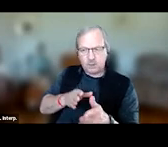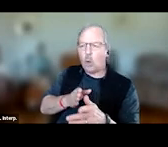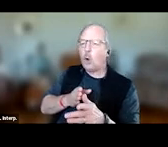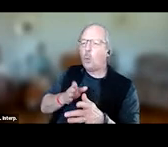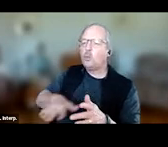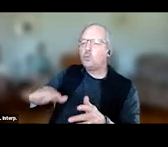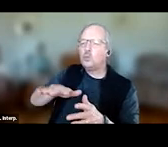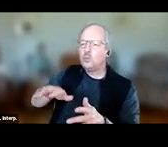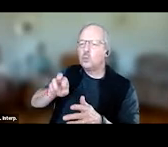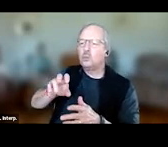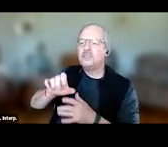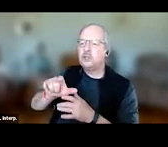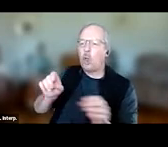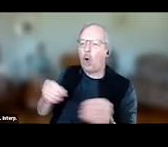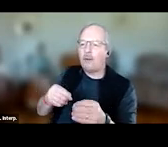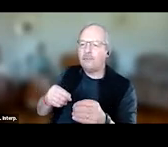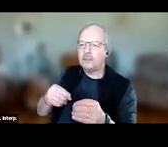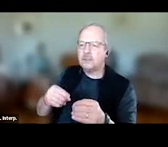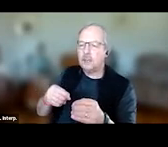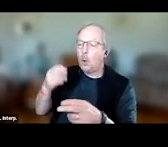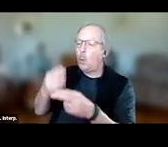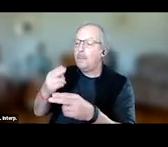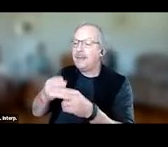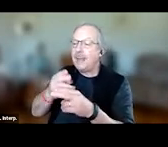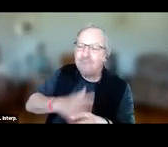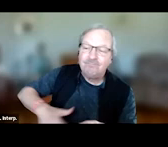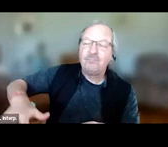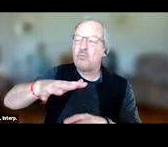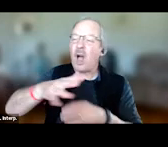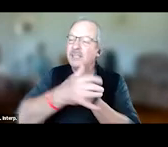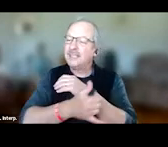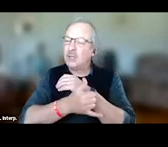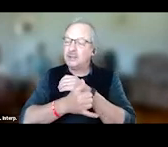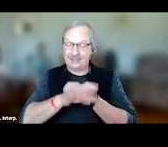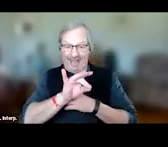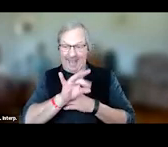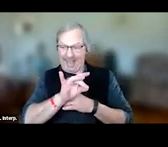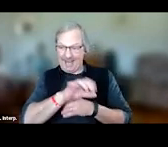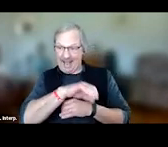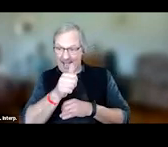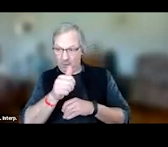we have been named across the country and there are eight others that do what I do.